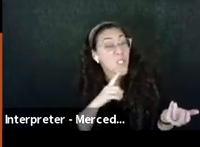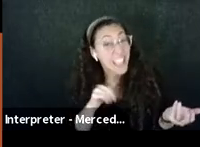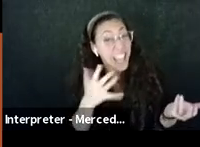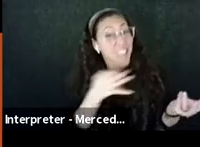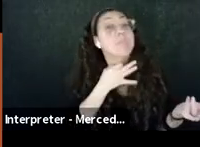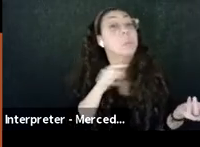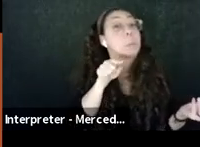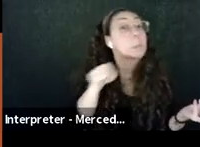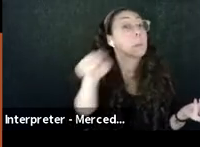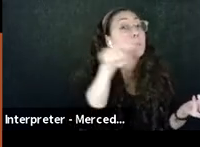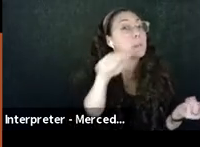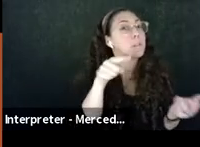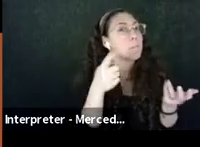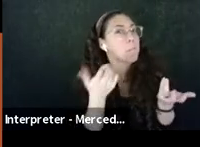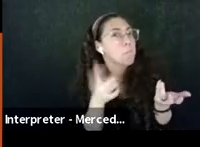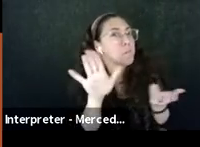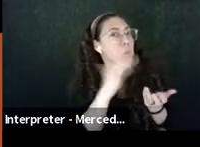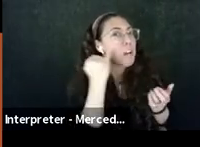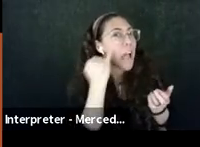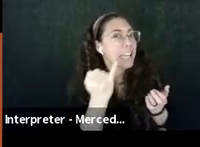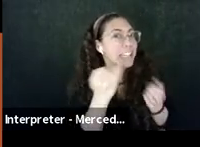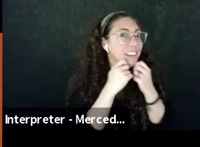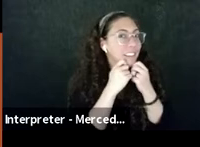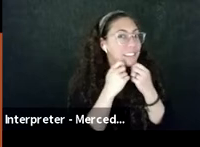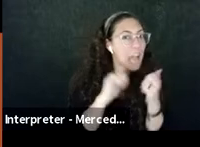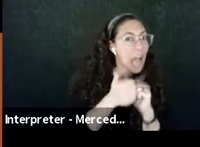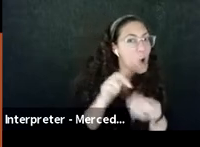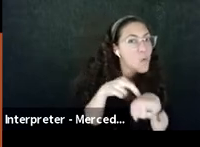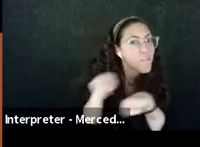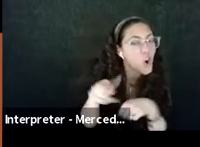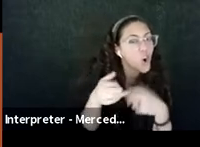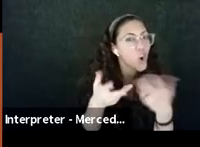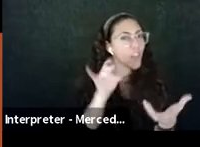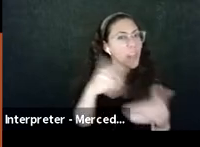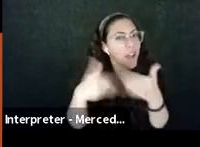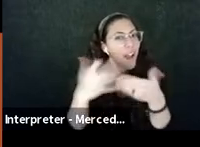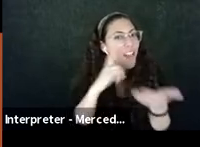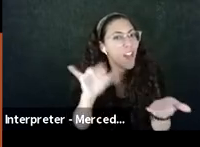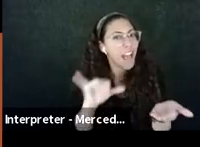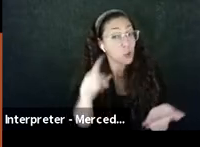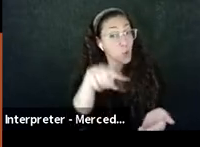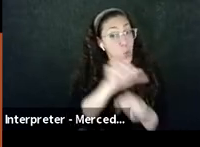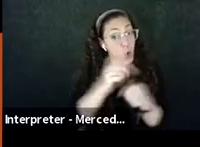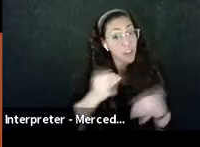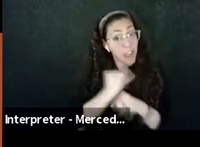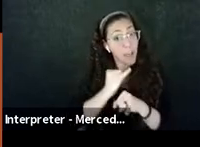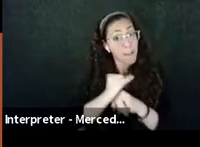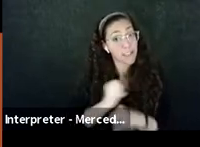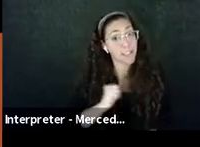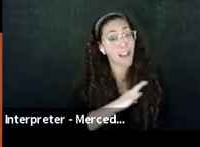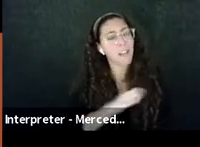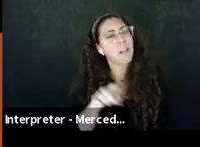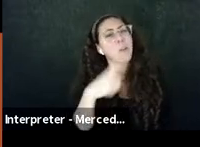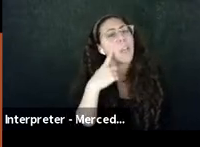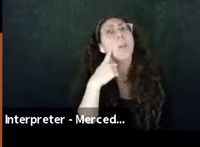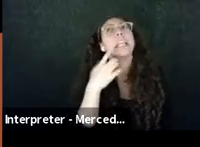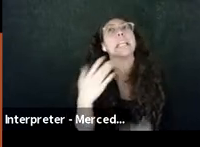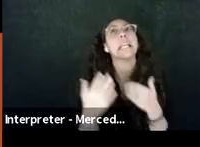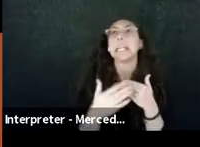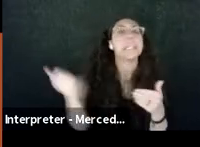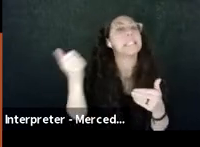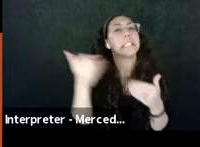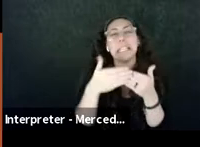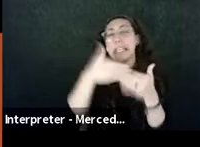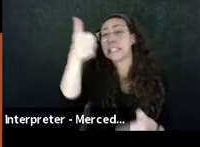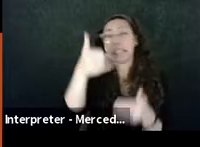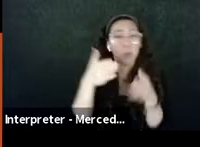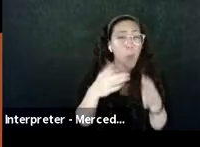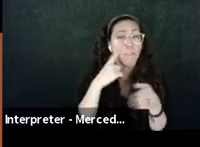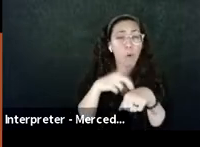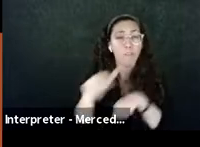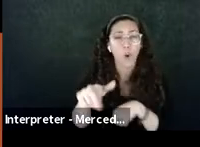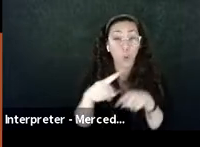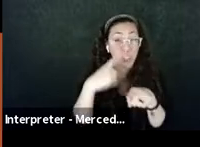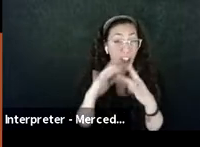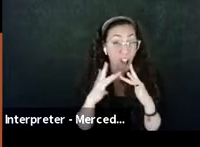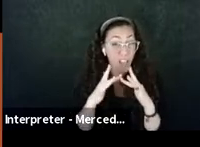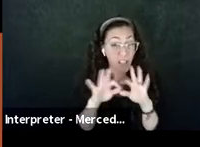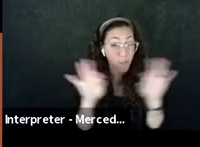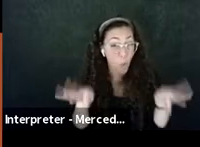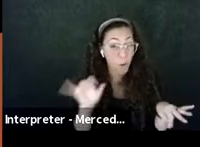Natalie Chavez: To kind of have a conversation about was as faculty, what would be the easiest way for you to refer them to in your mind. Do you feel like an online form would be a good way to go.